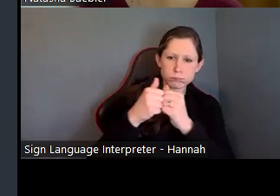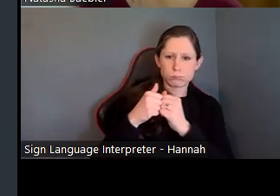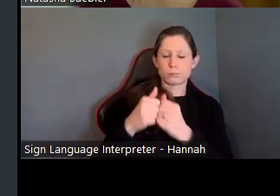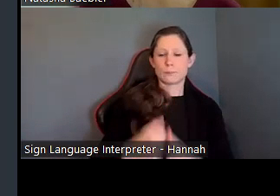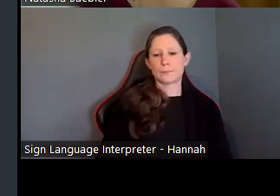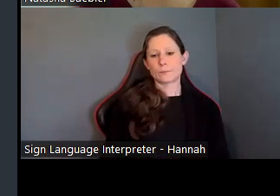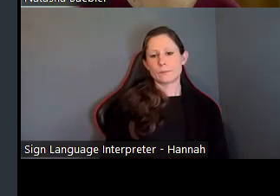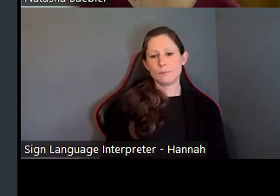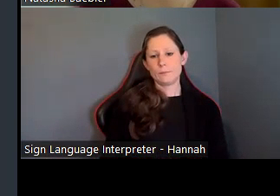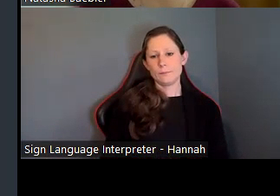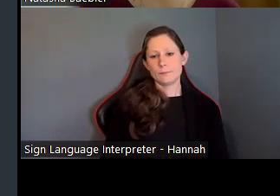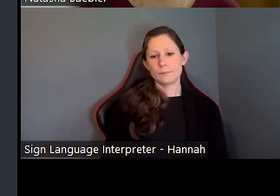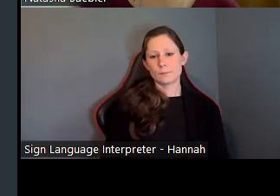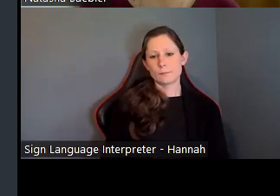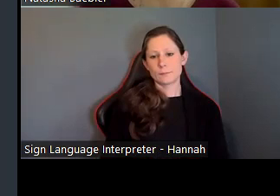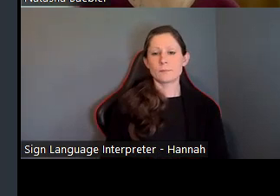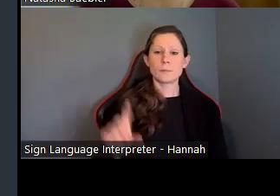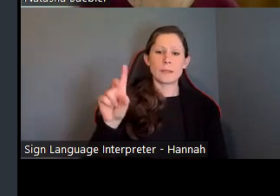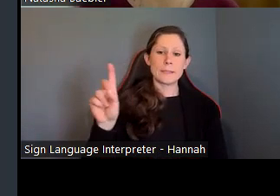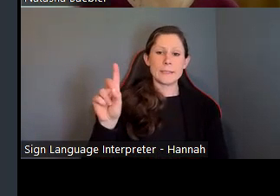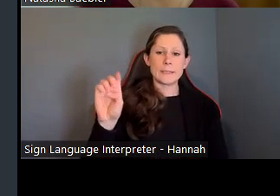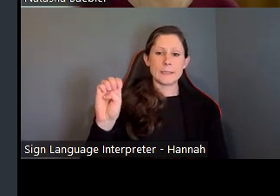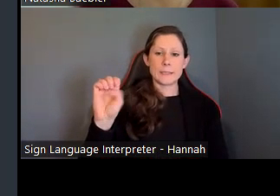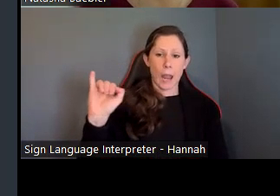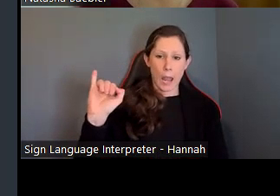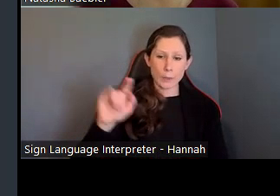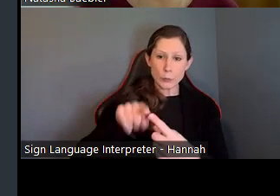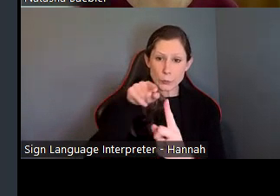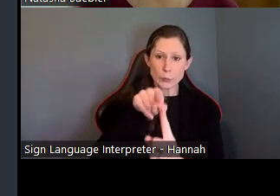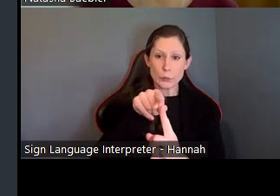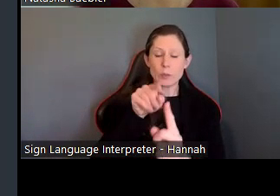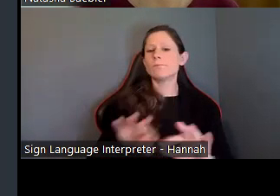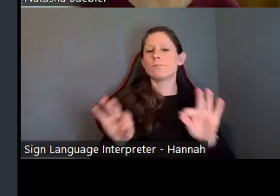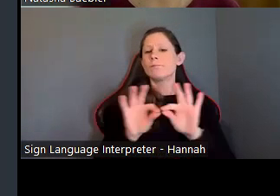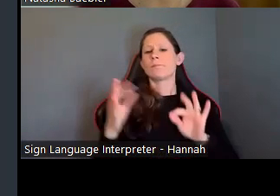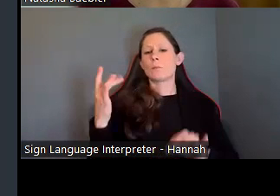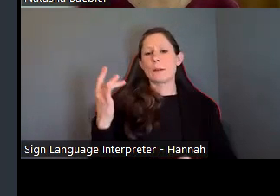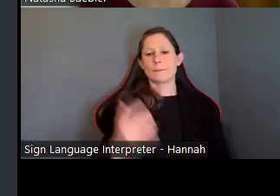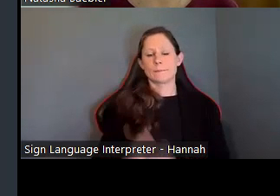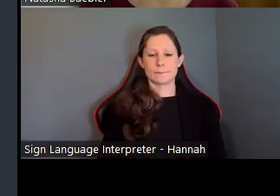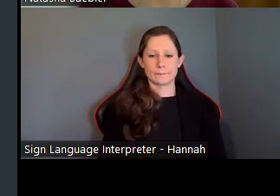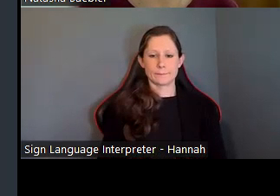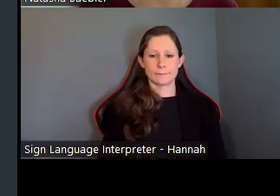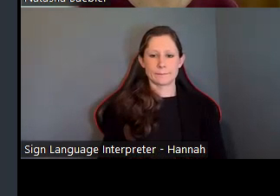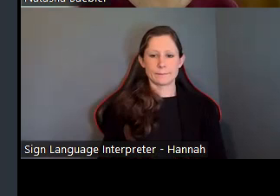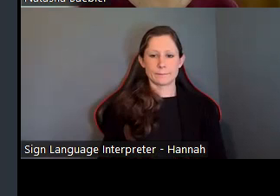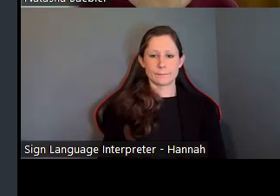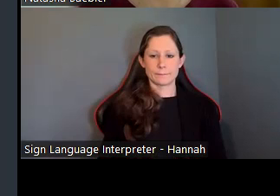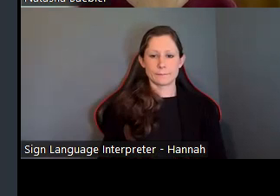What is the importance of DEI to you specifically? Do you embrace this as part of your